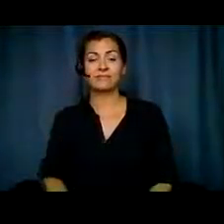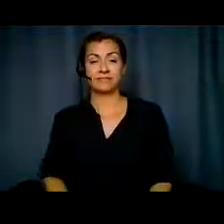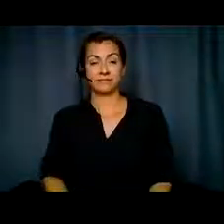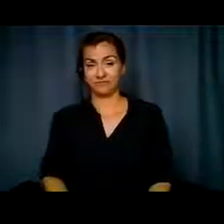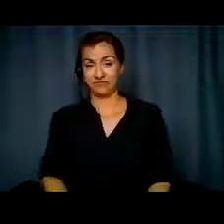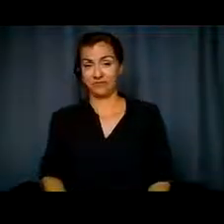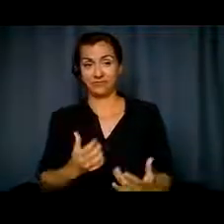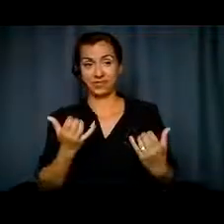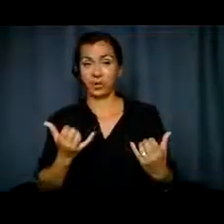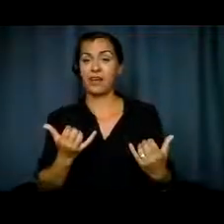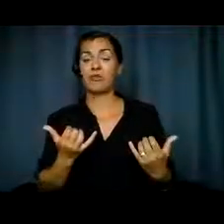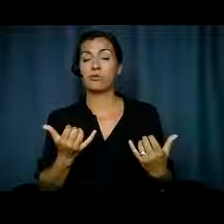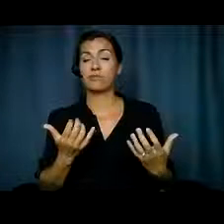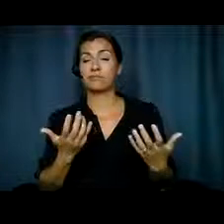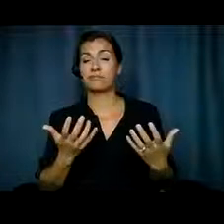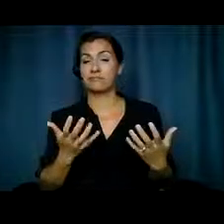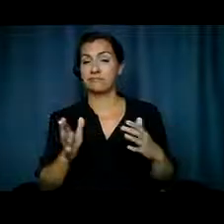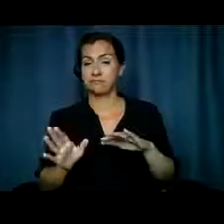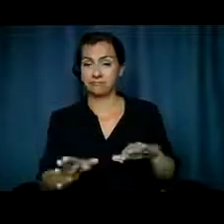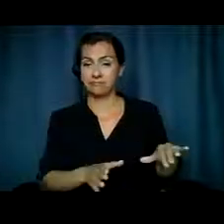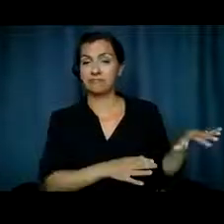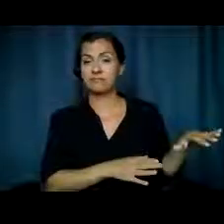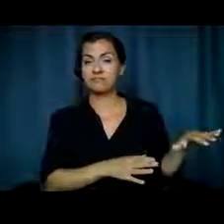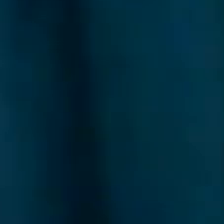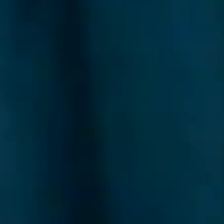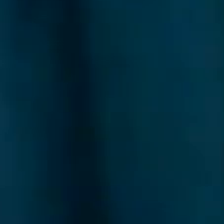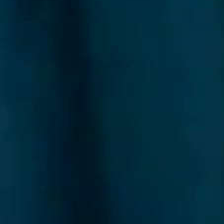of policy is huge. This slide lists some